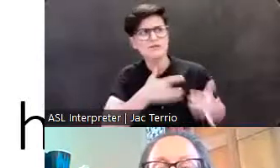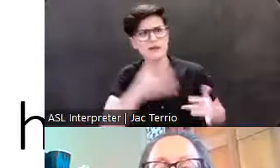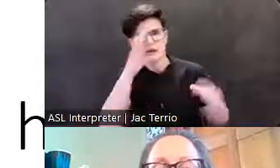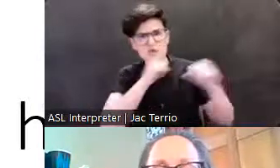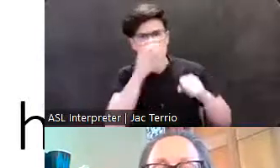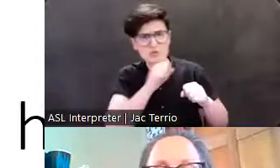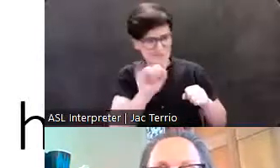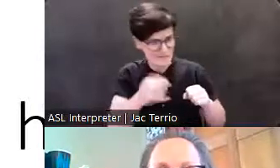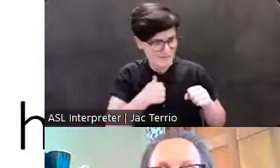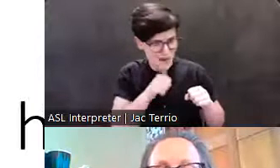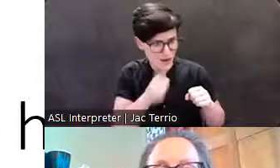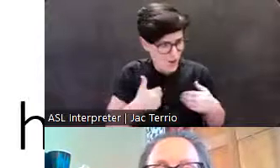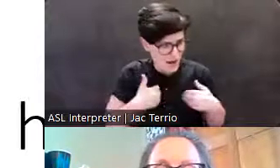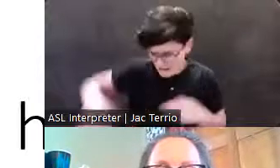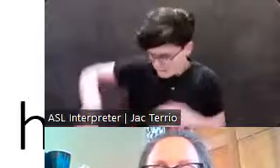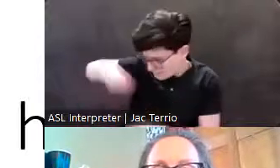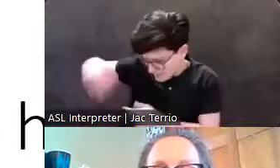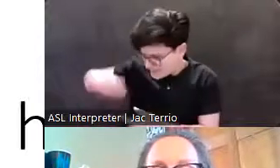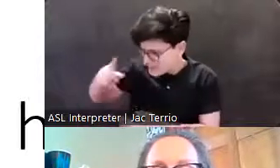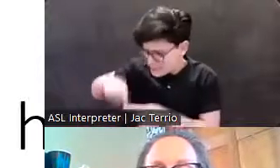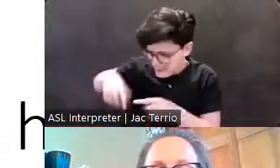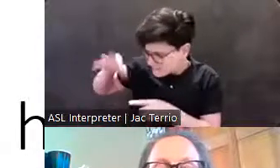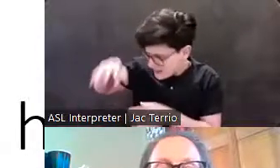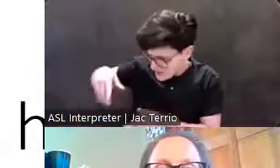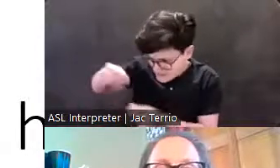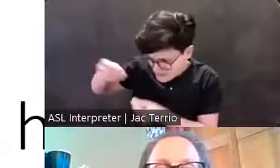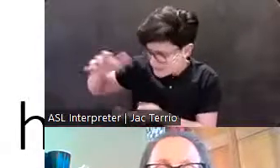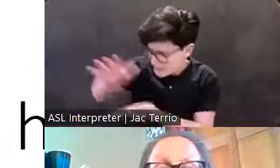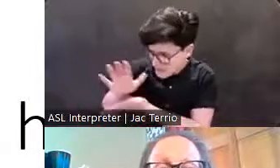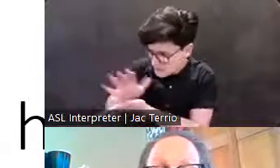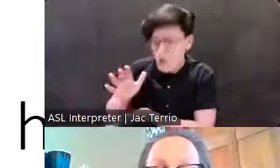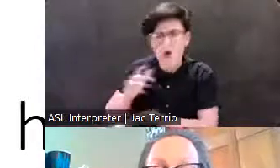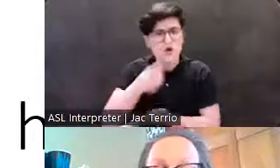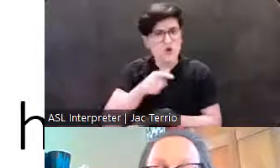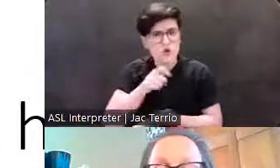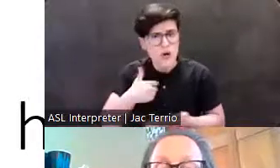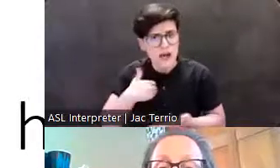But you do have a lease because it is any agreement between a person who owns property